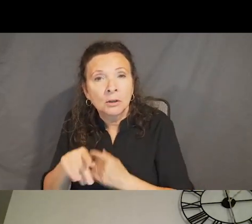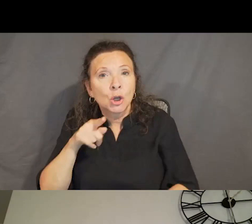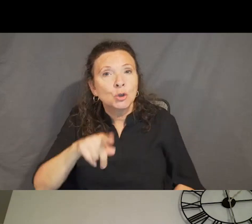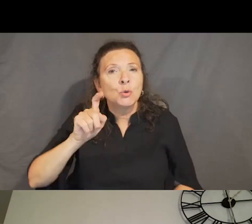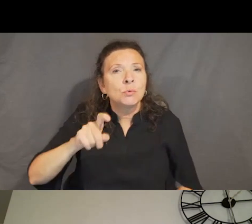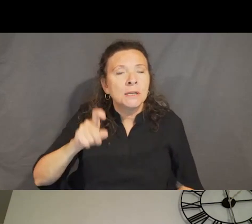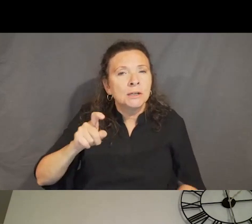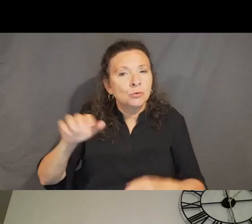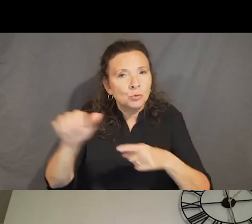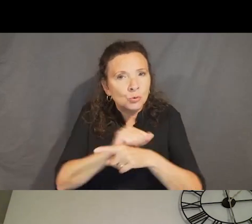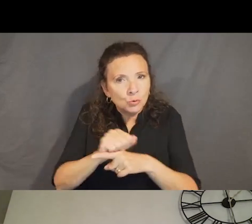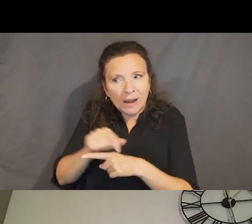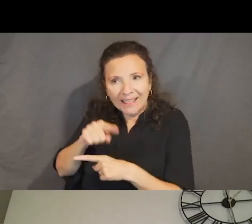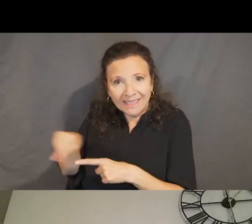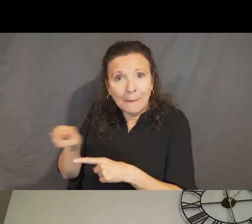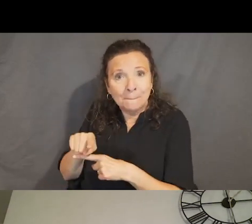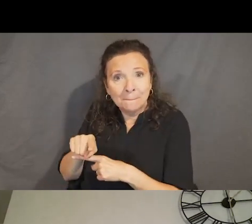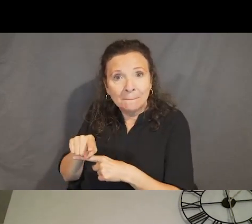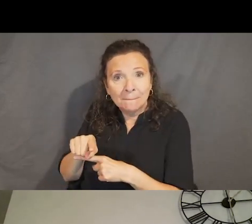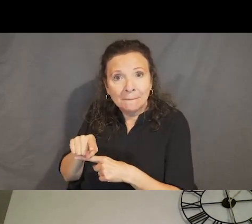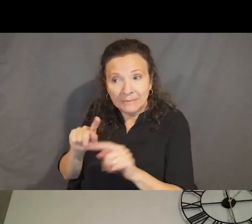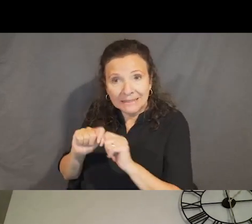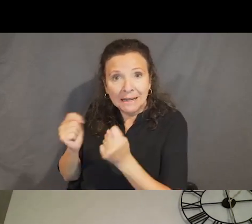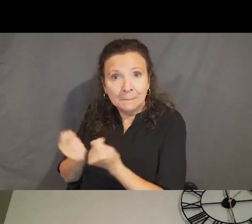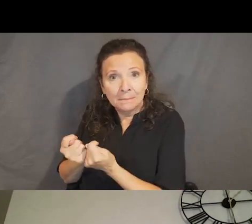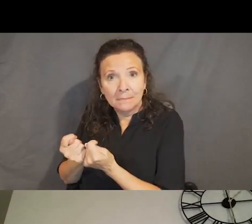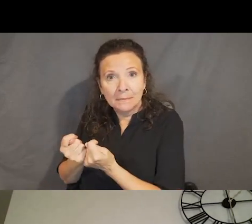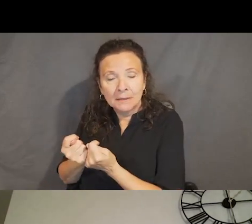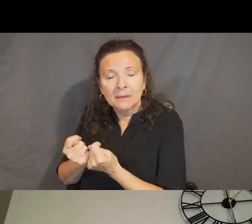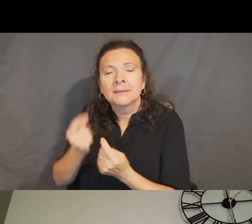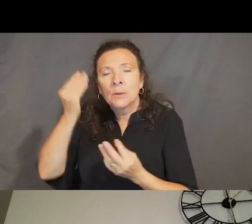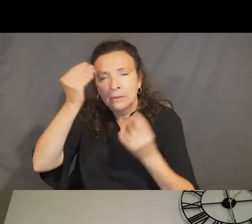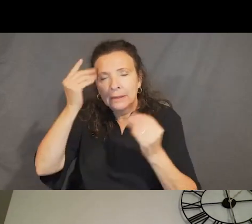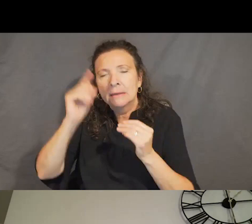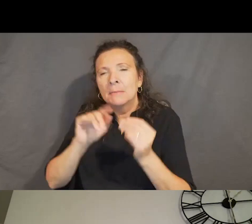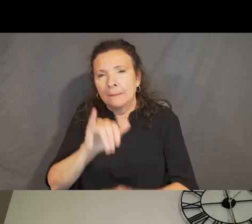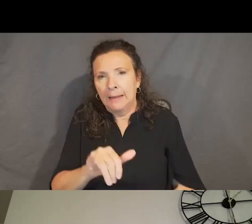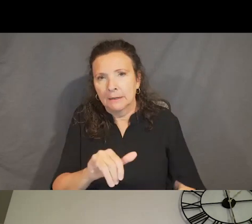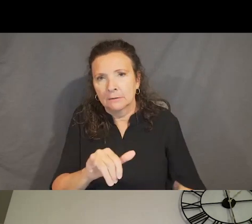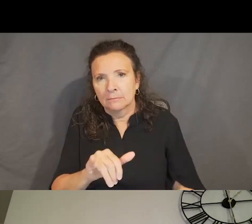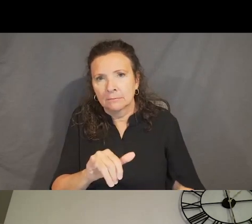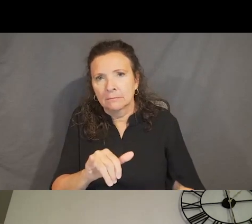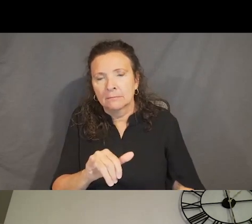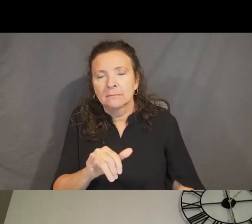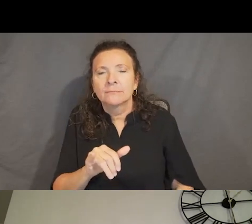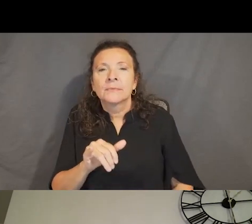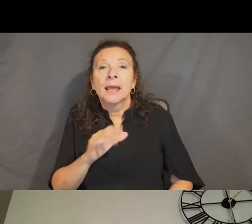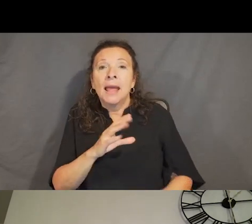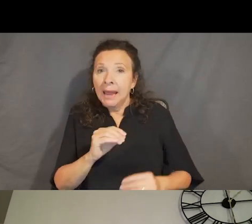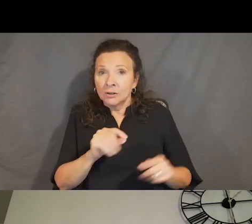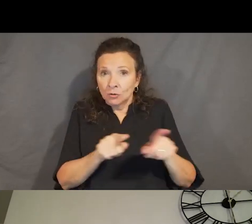of thing that you want to consider when it comes to the people. And you also want to look at your